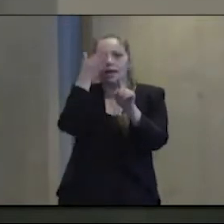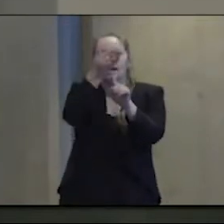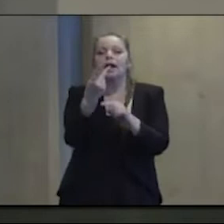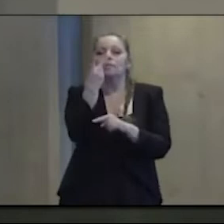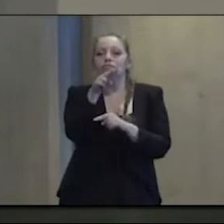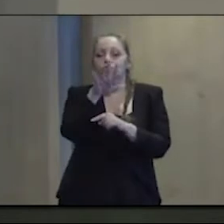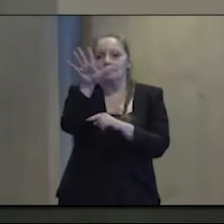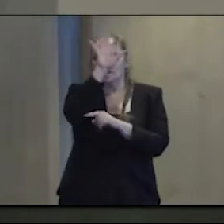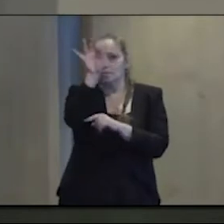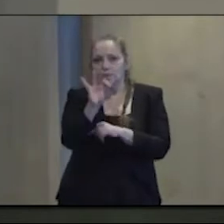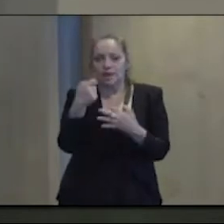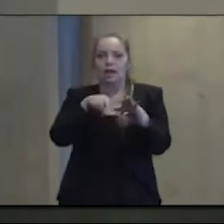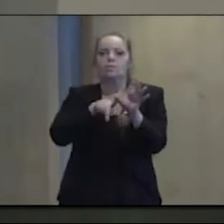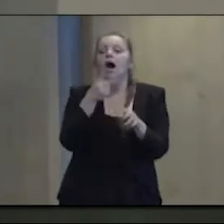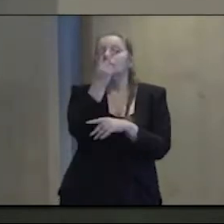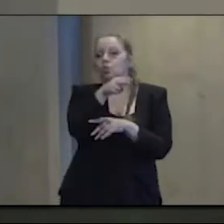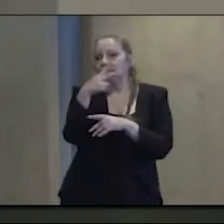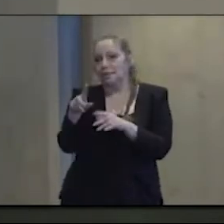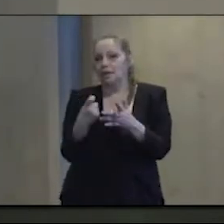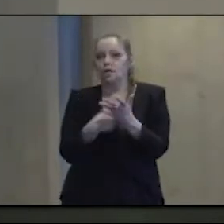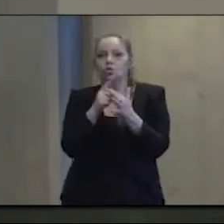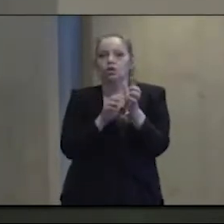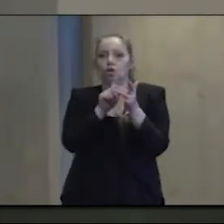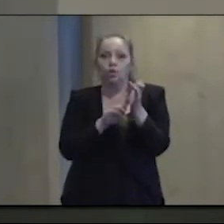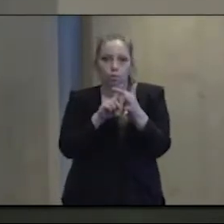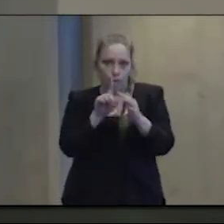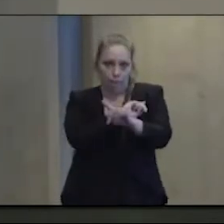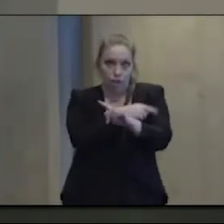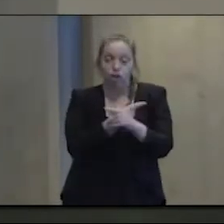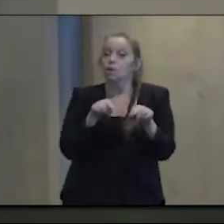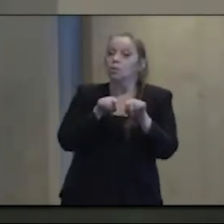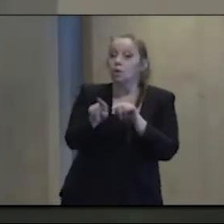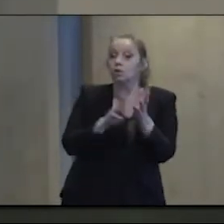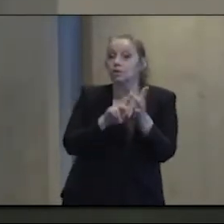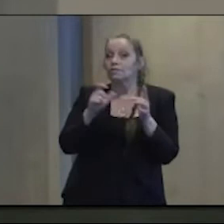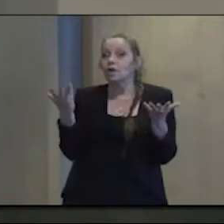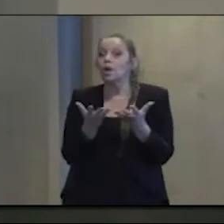by 2020. Most of that renewable energy production in Victoria is coming from hydroelectric